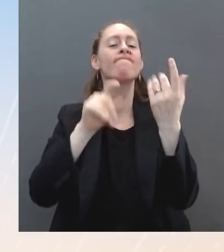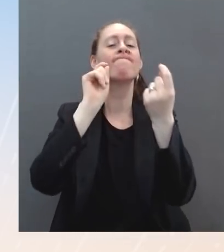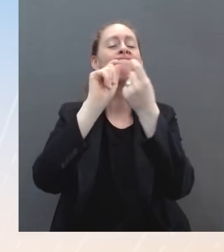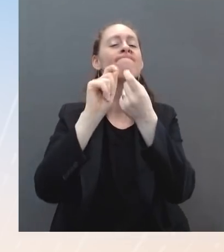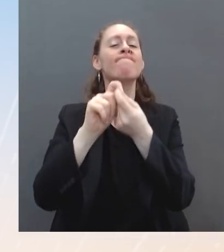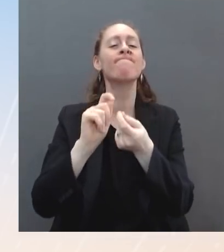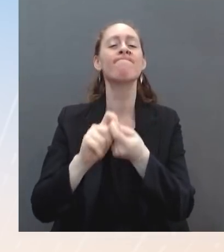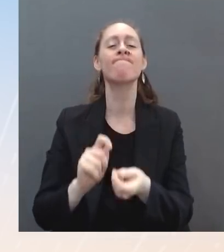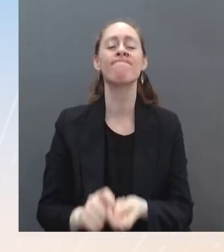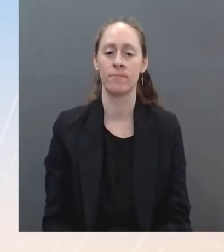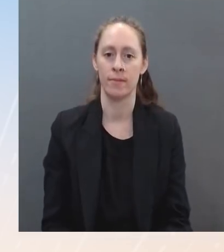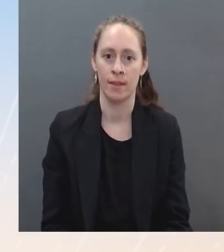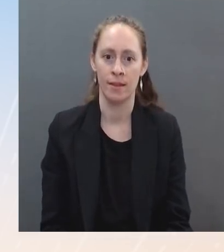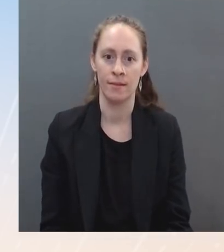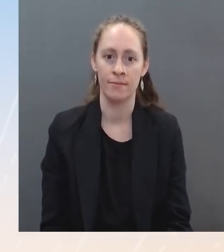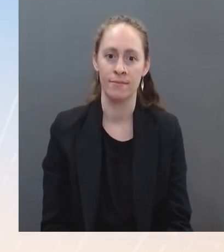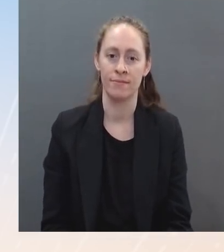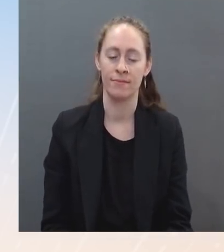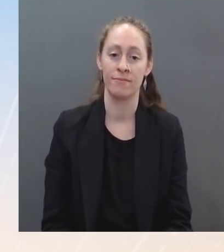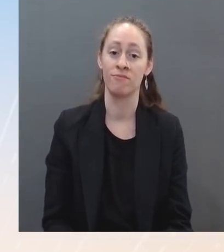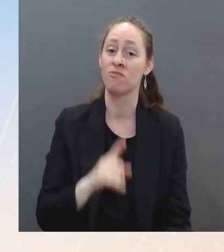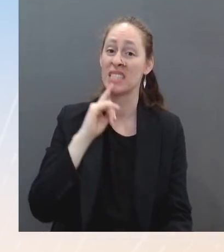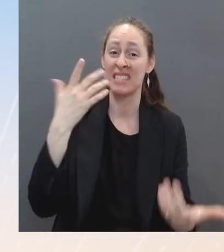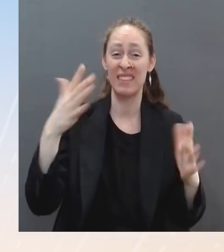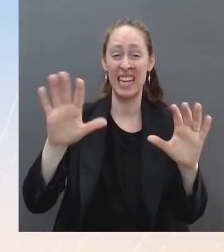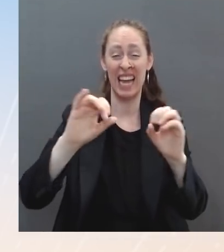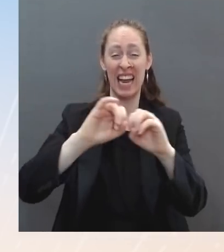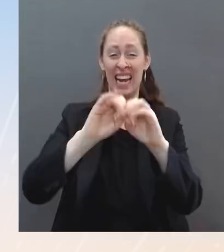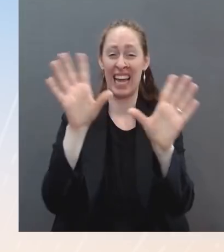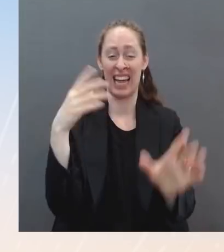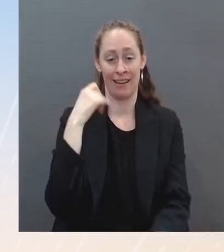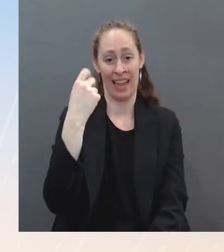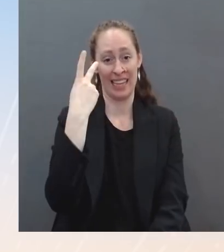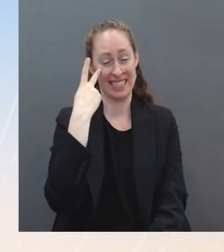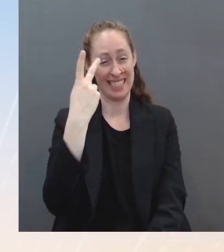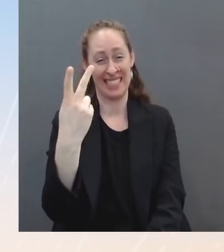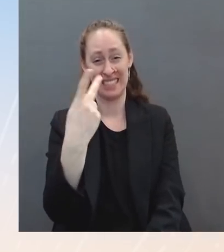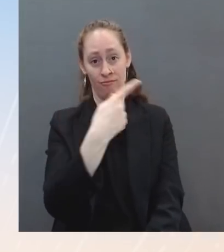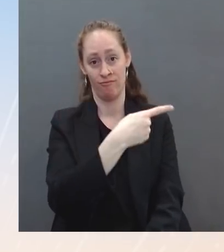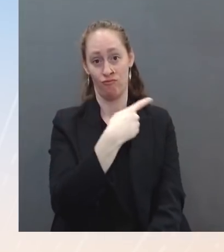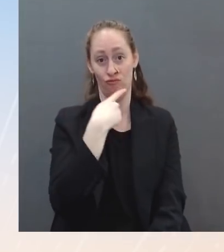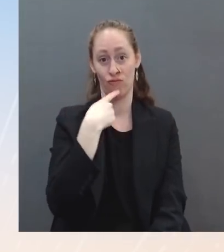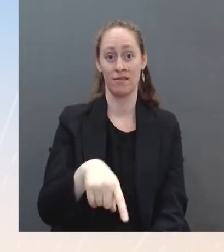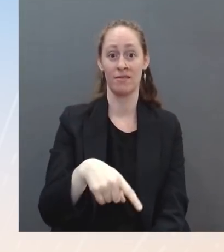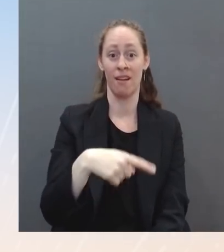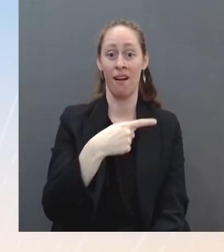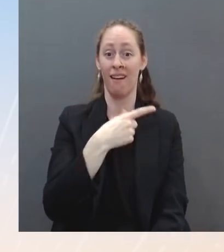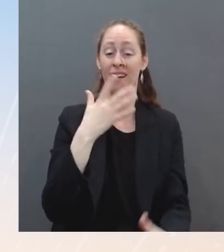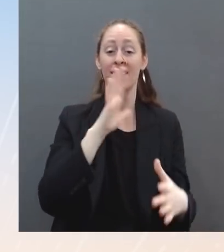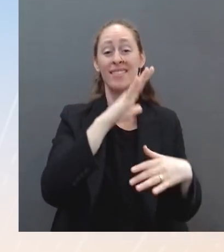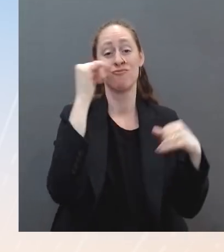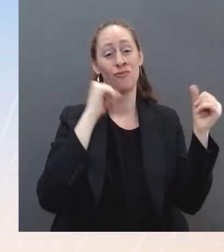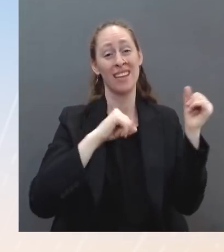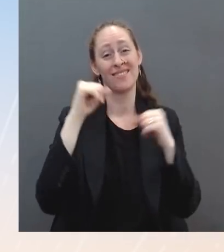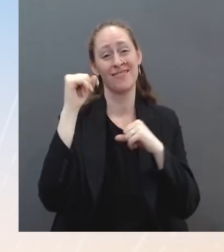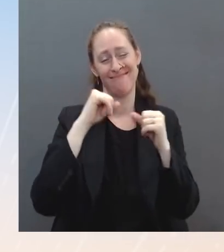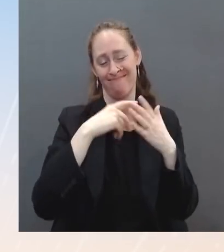You know, I think we've seen reporting that morale amongst the Russian military is low. And I think that would not come as a surprise